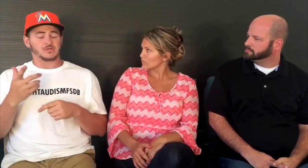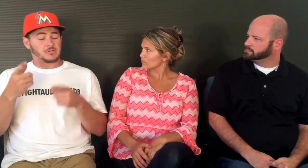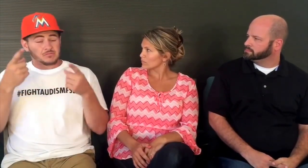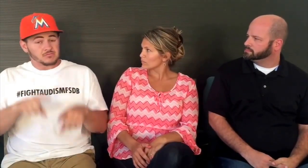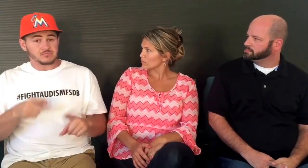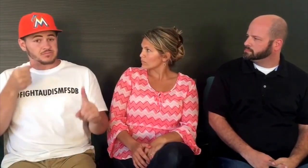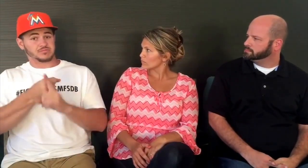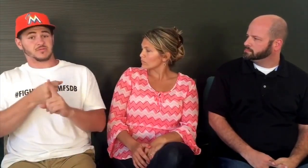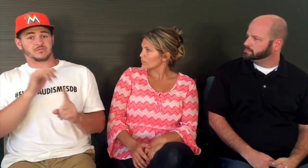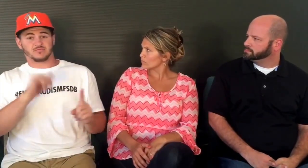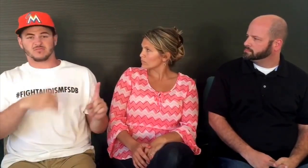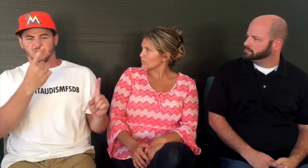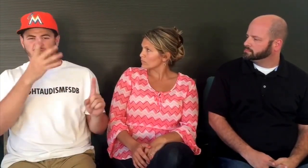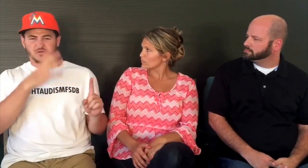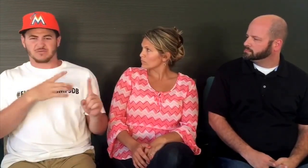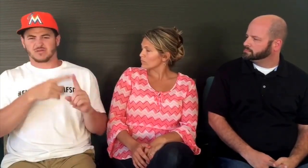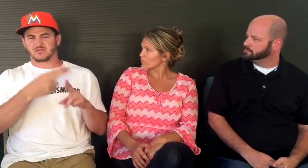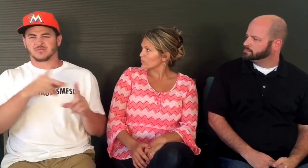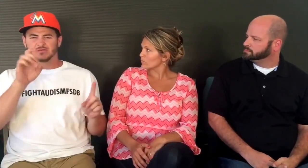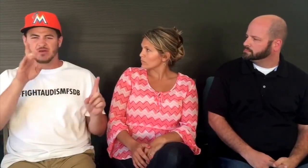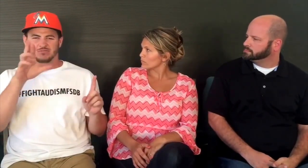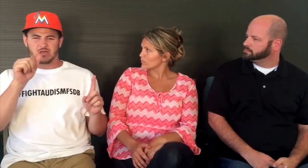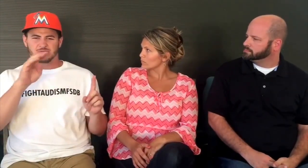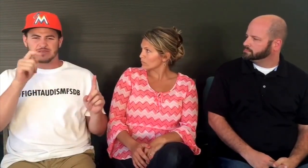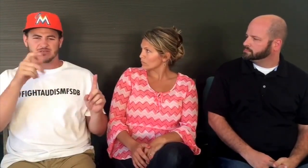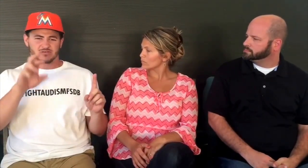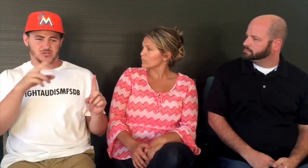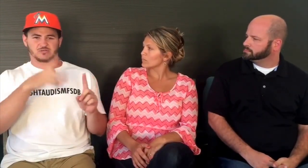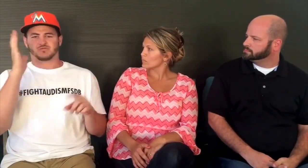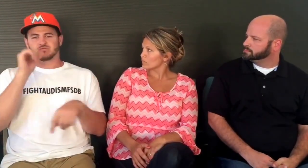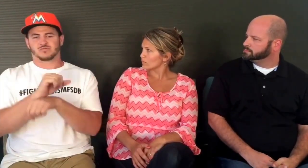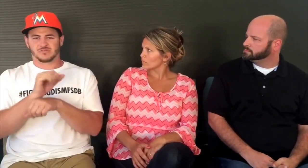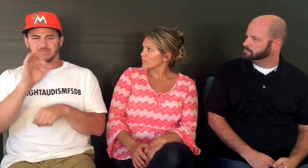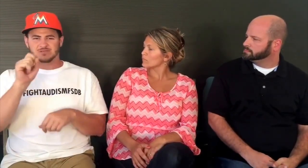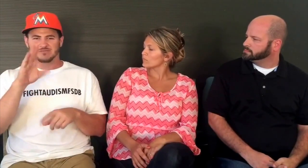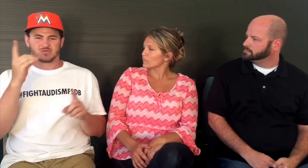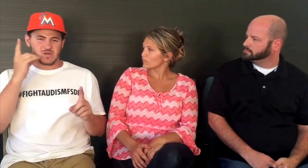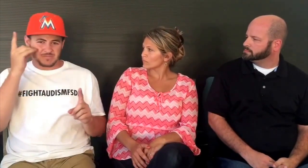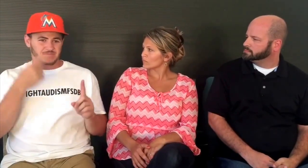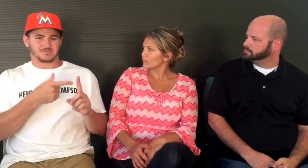But it happened that when Debra Metzger — a former staff at the FSDB dorm —